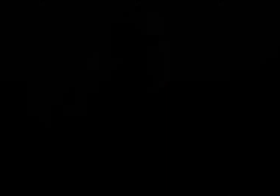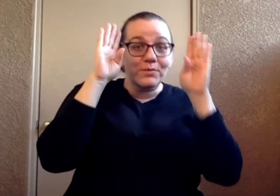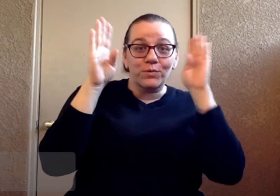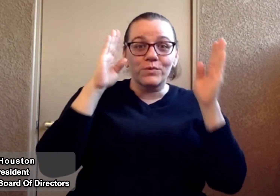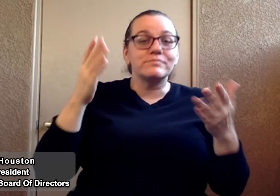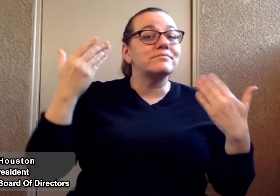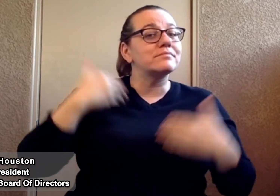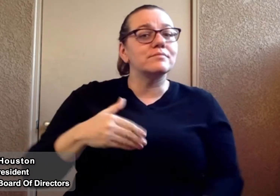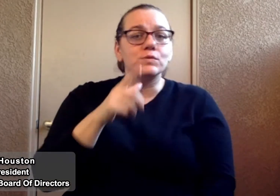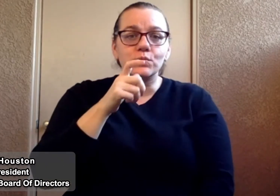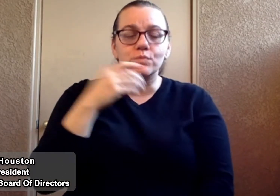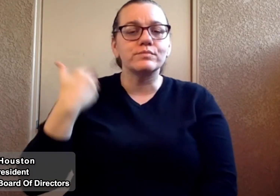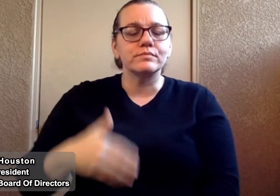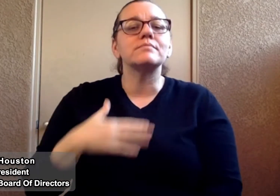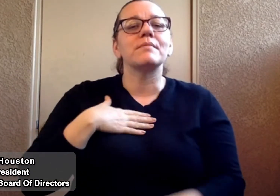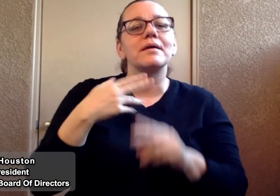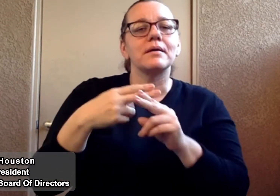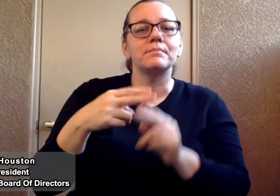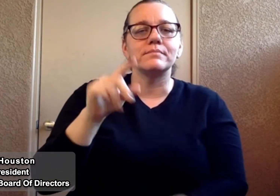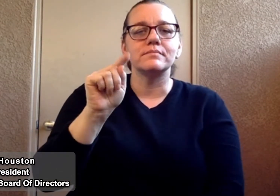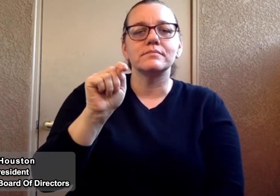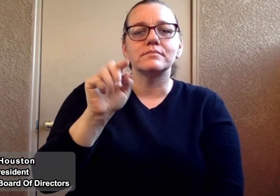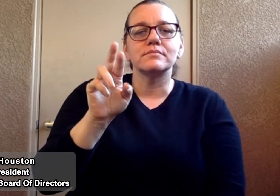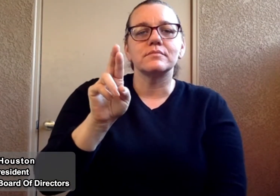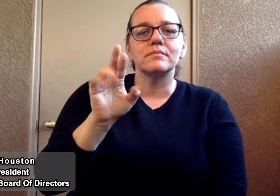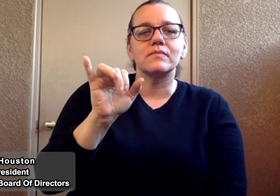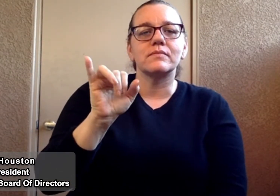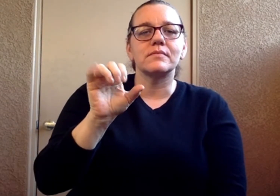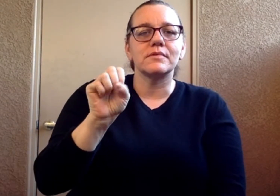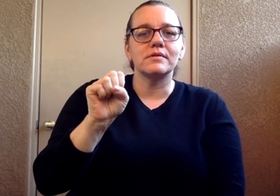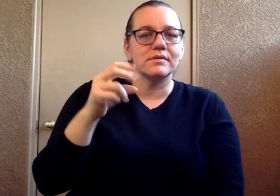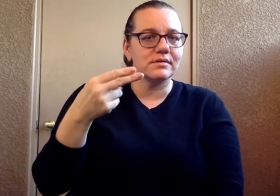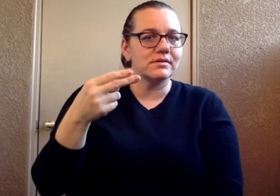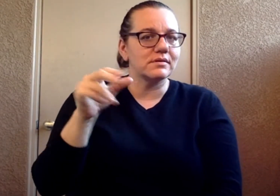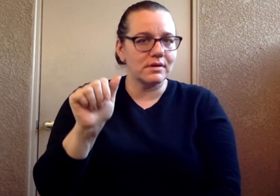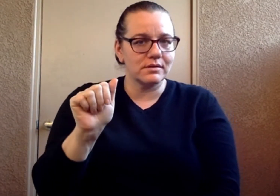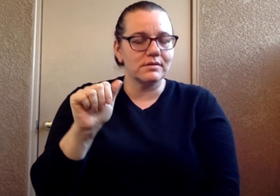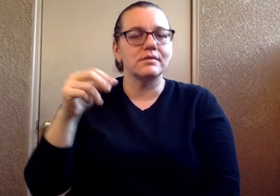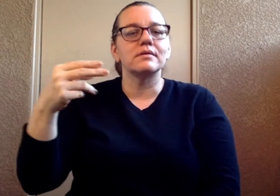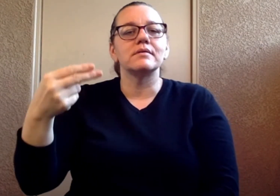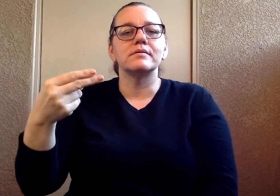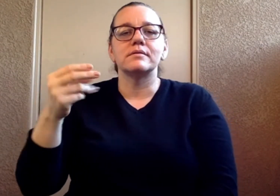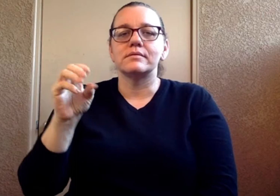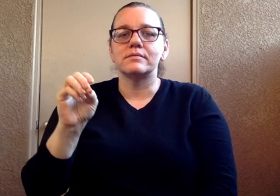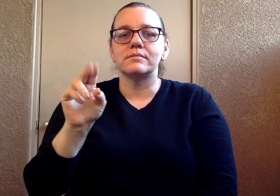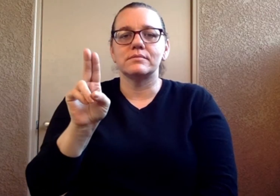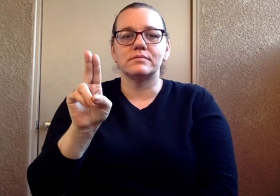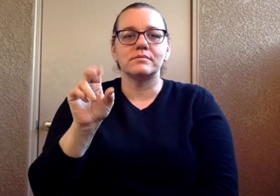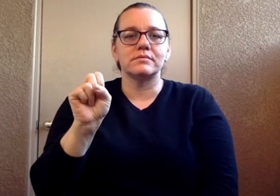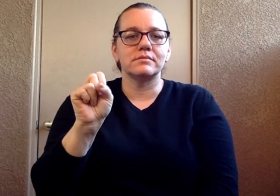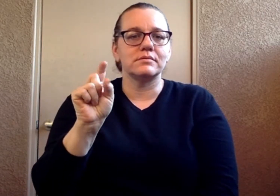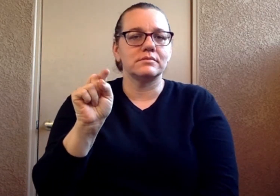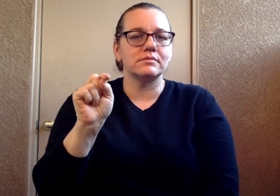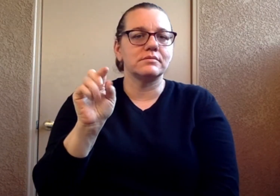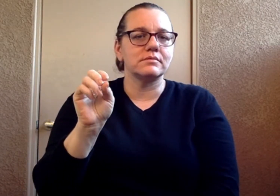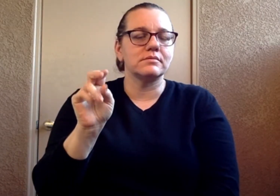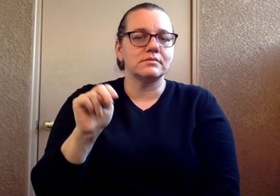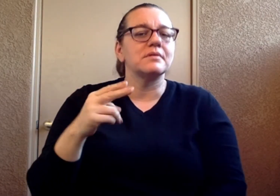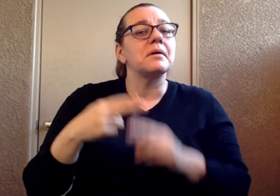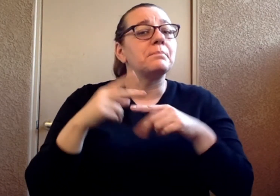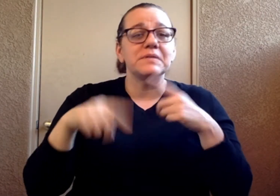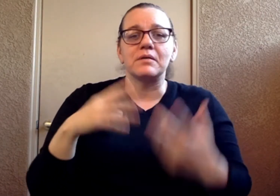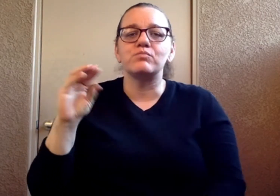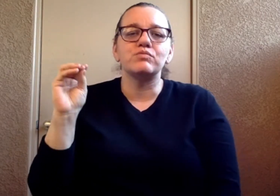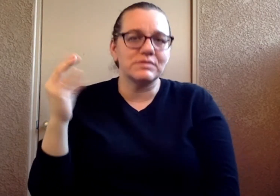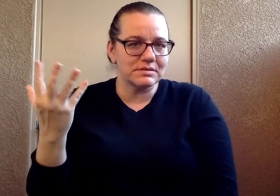Hello! My name is Trisha Houston (name sign Trisha)